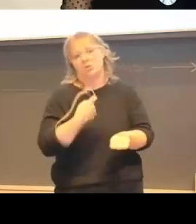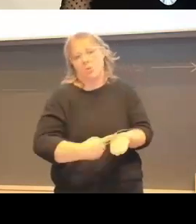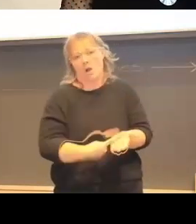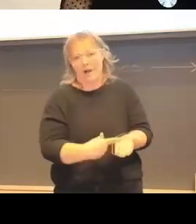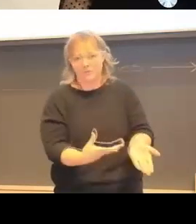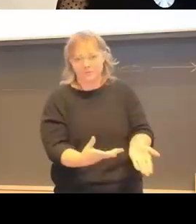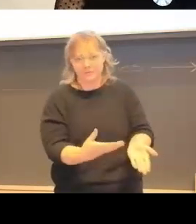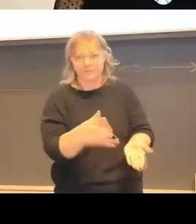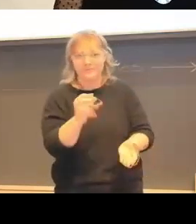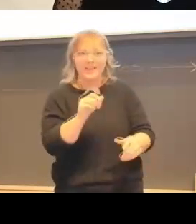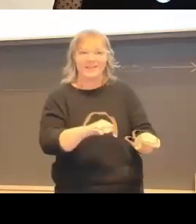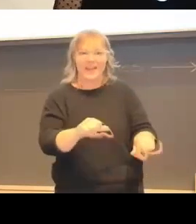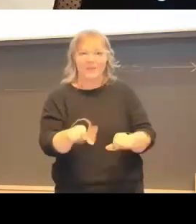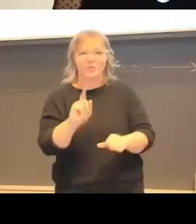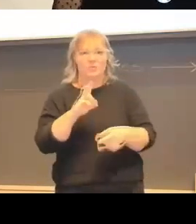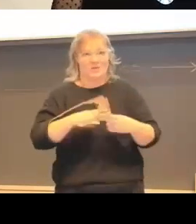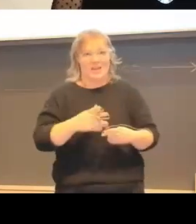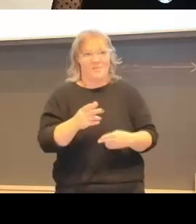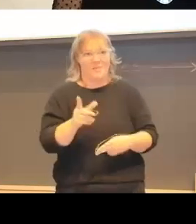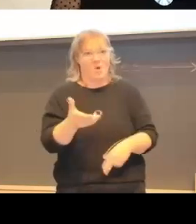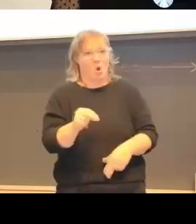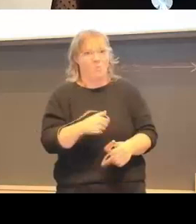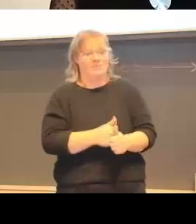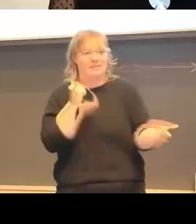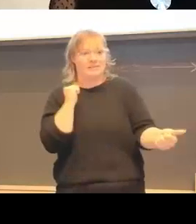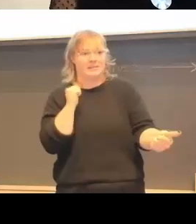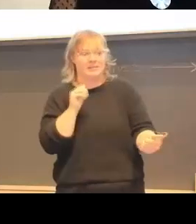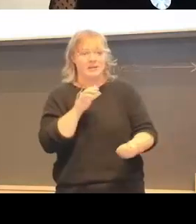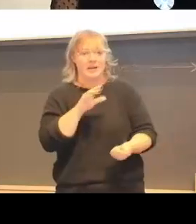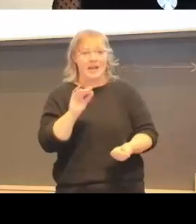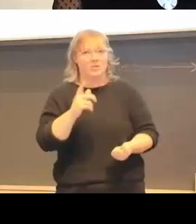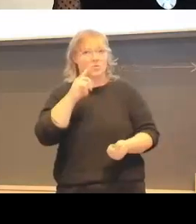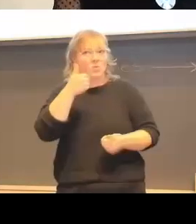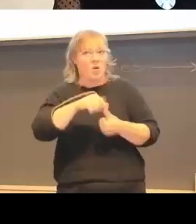they were also able to name their own avoidance and to recall their own experiences and how they